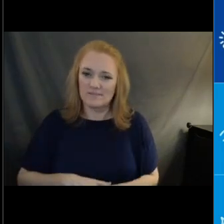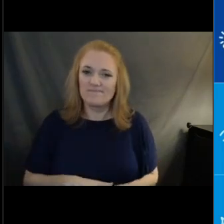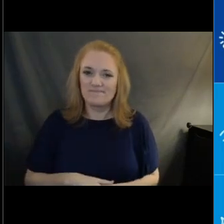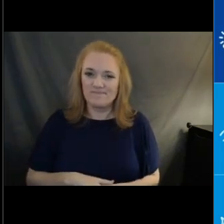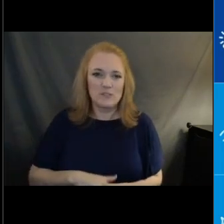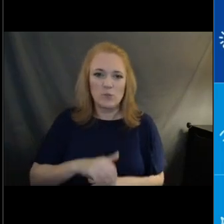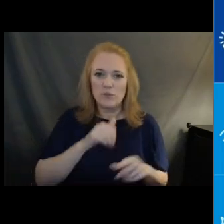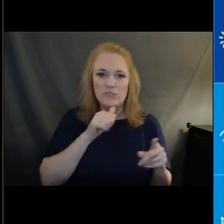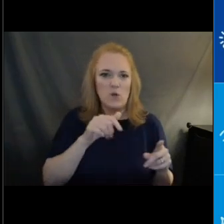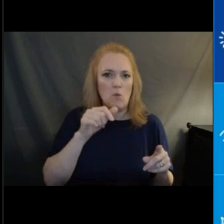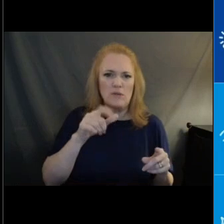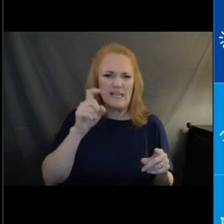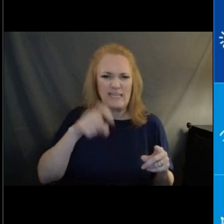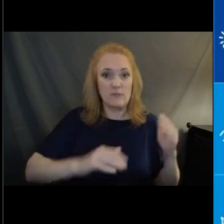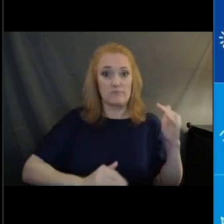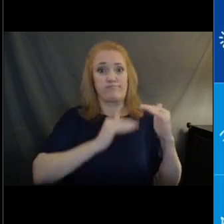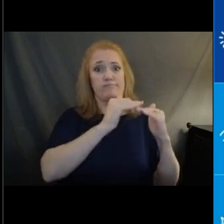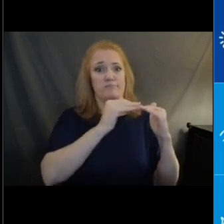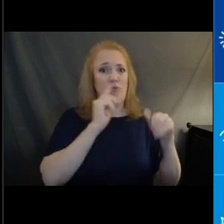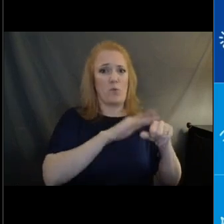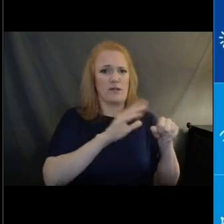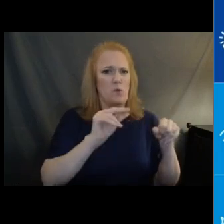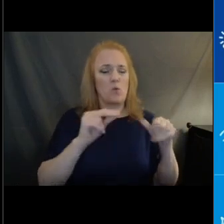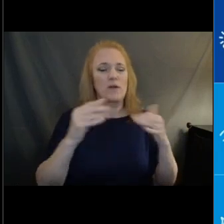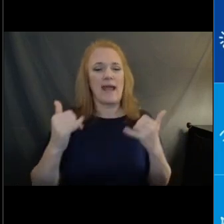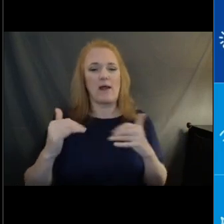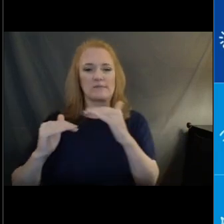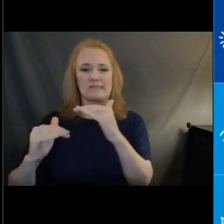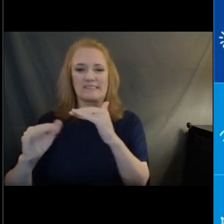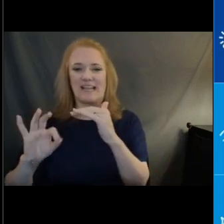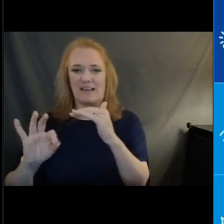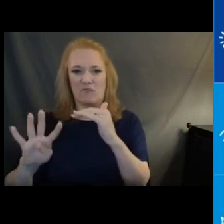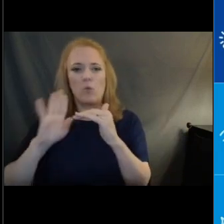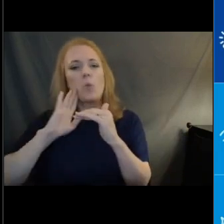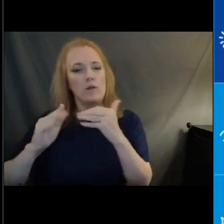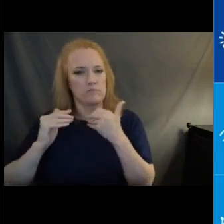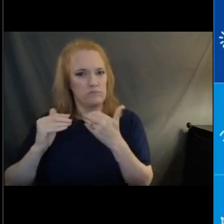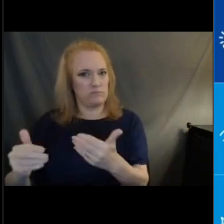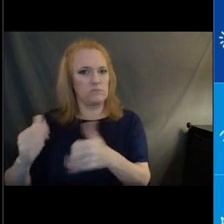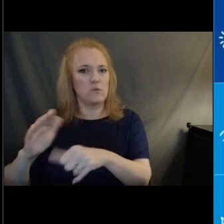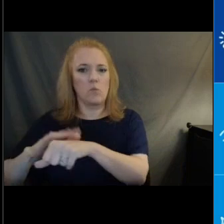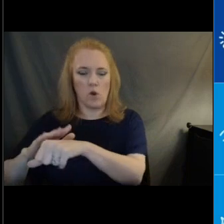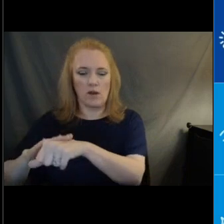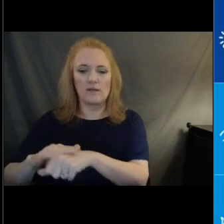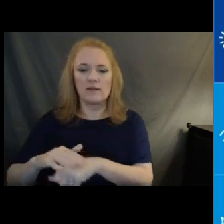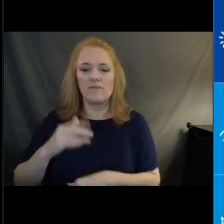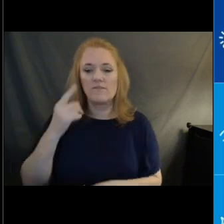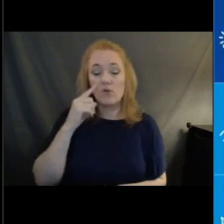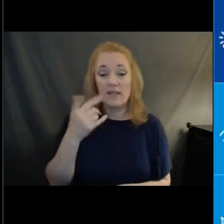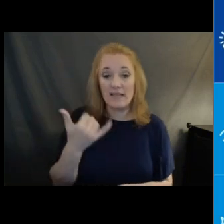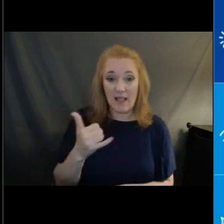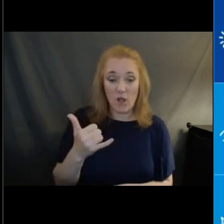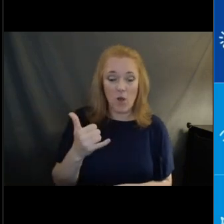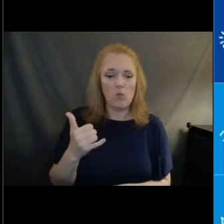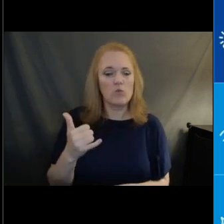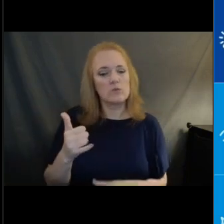areas in green, and then for the areas, for the yellow areas on the right, the criteria remained